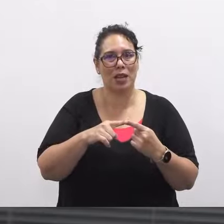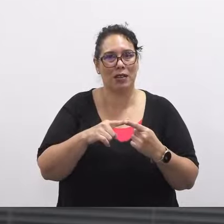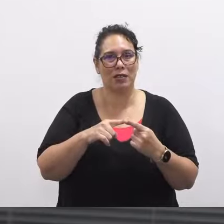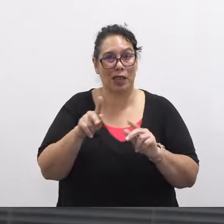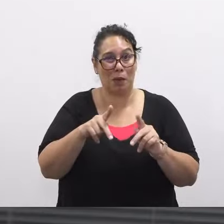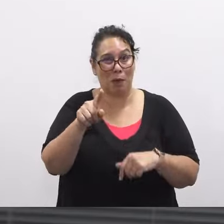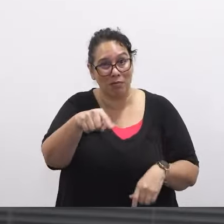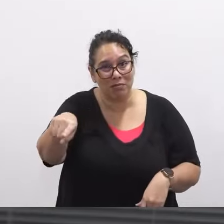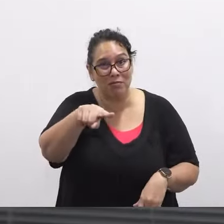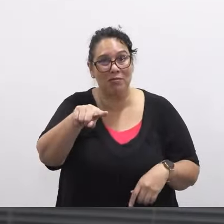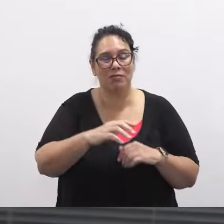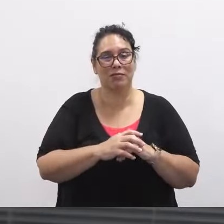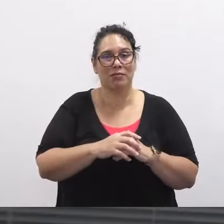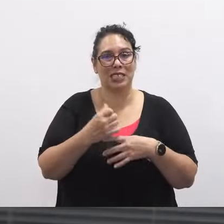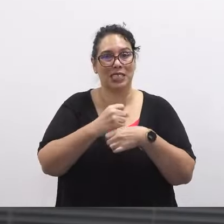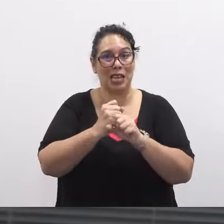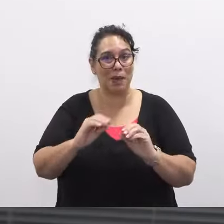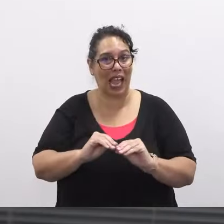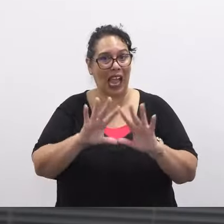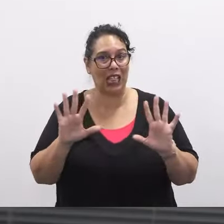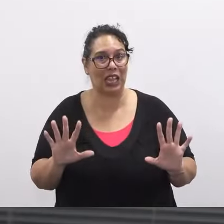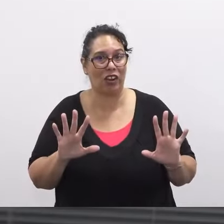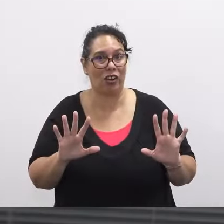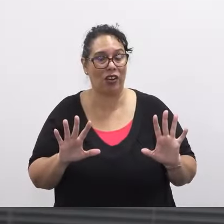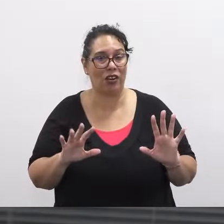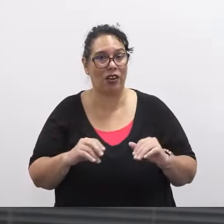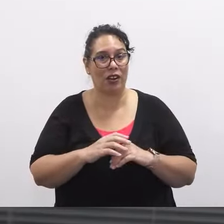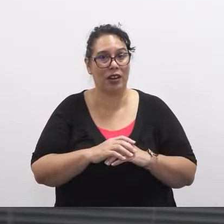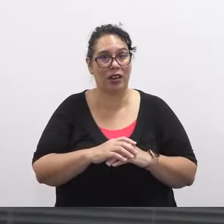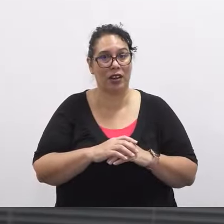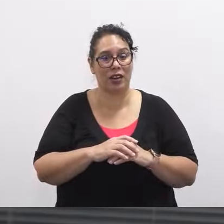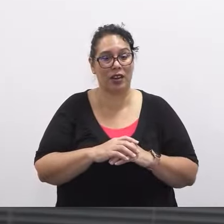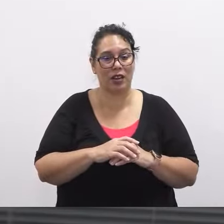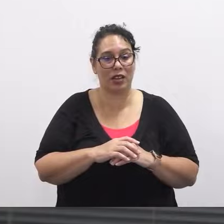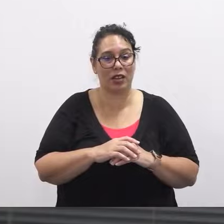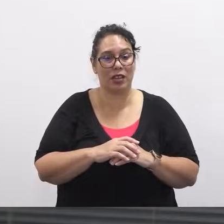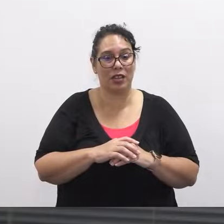So just to make it clear, if that's not the case and you guys are, excuse me,